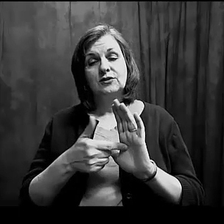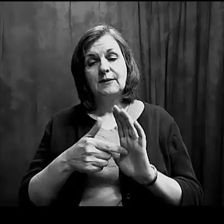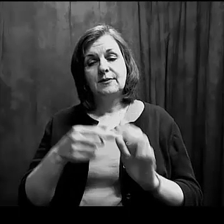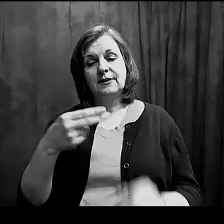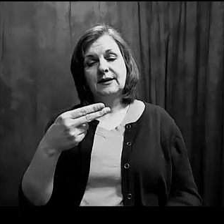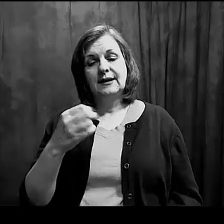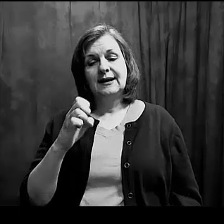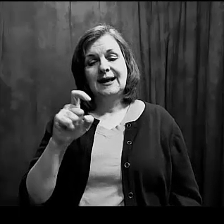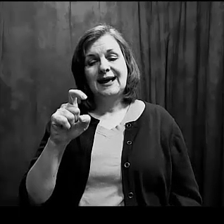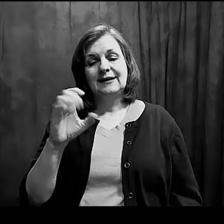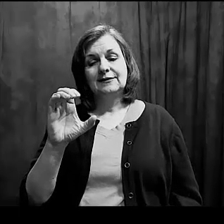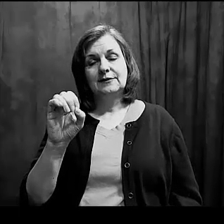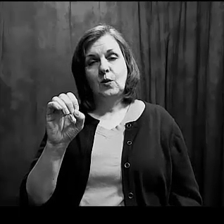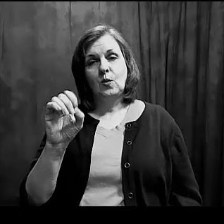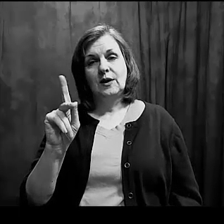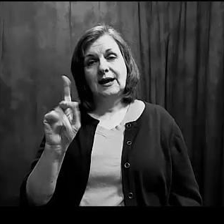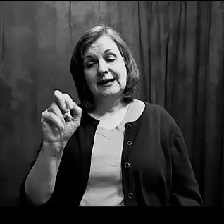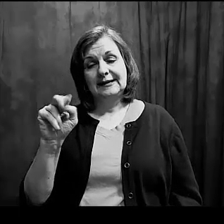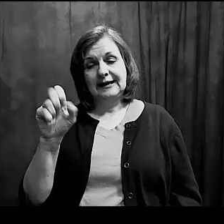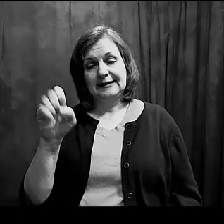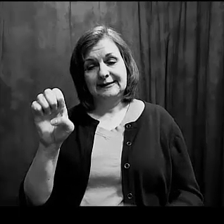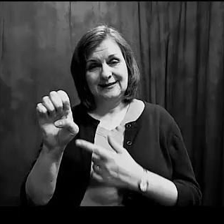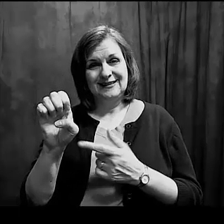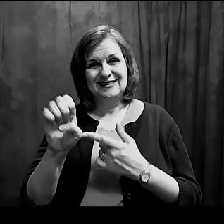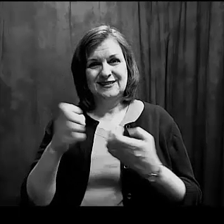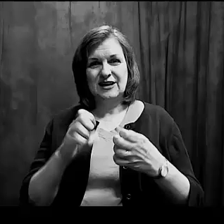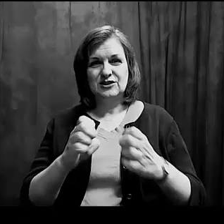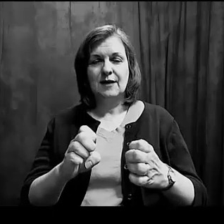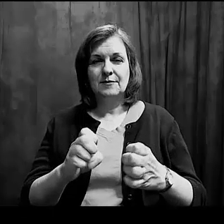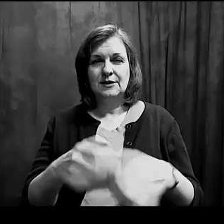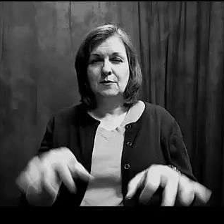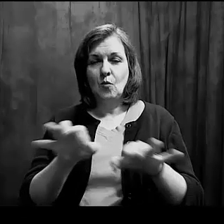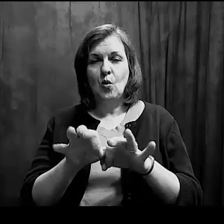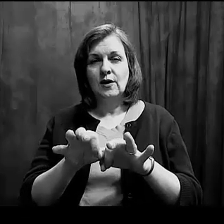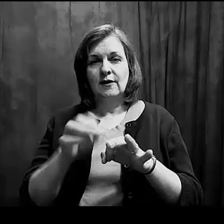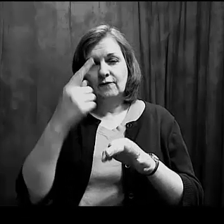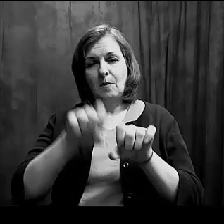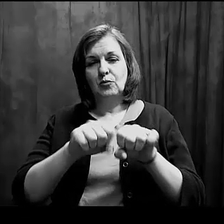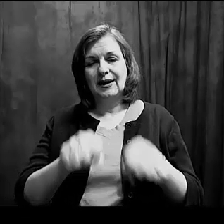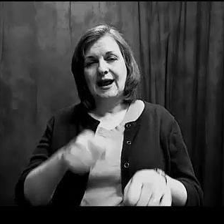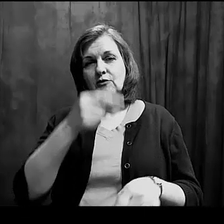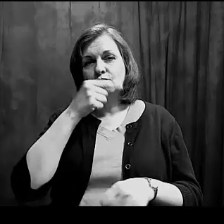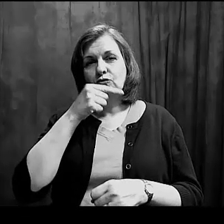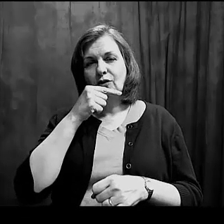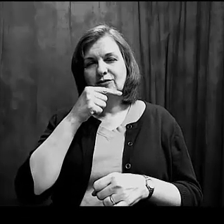this is the large enzyme responsible for helping us to break down glucose right here in